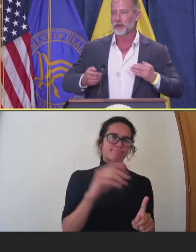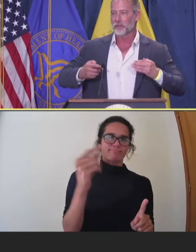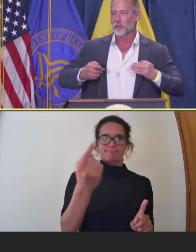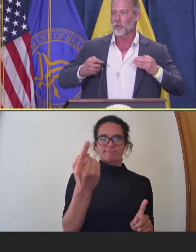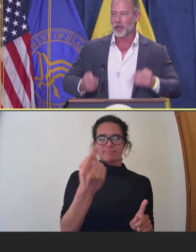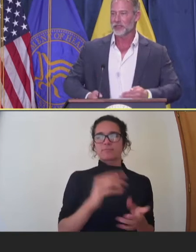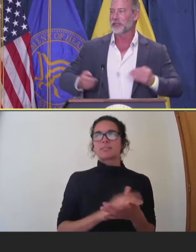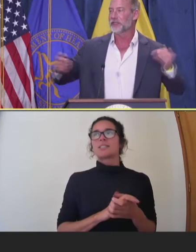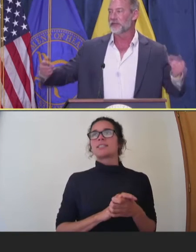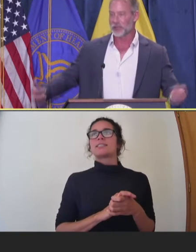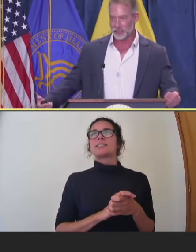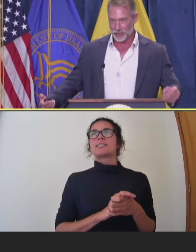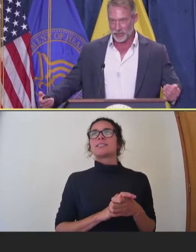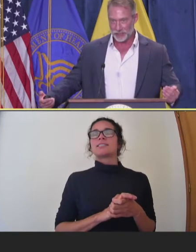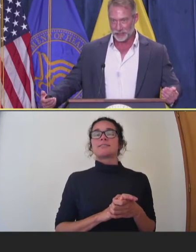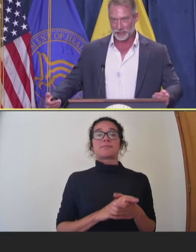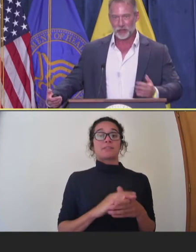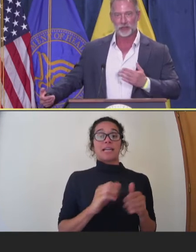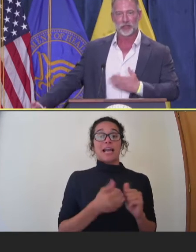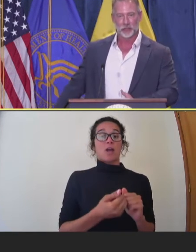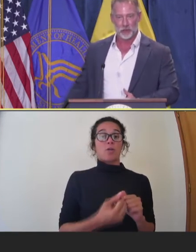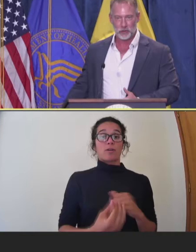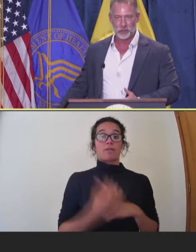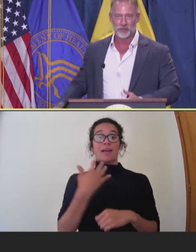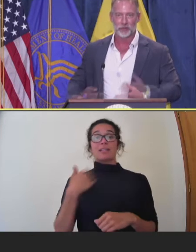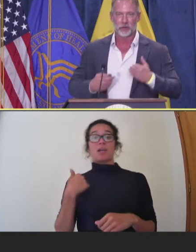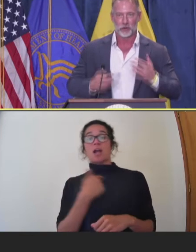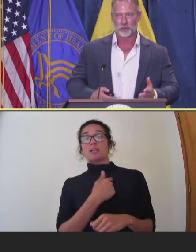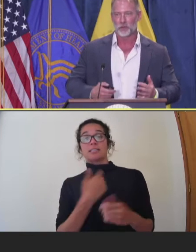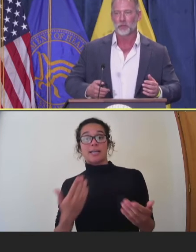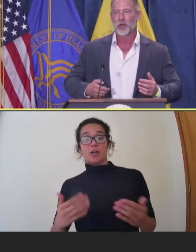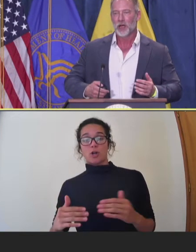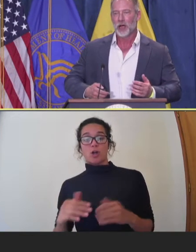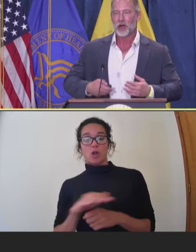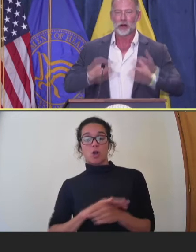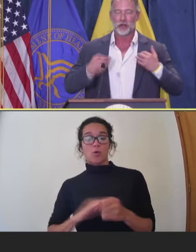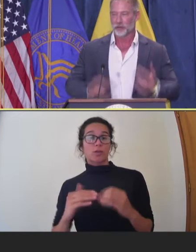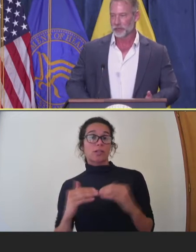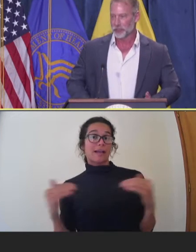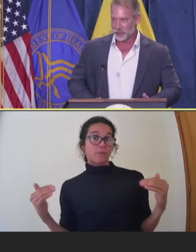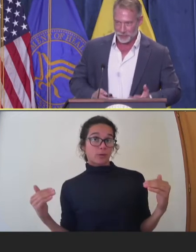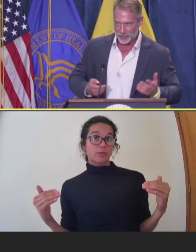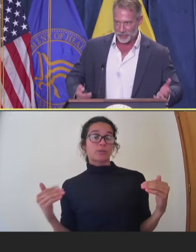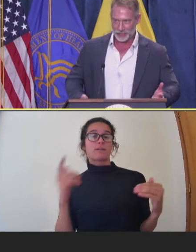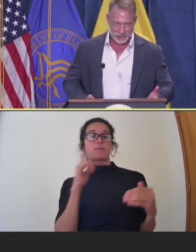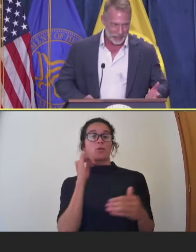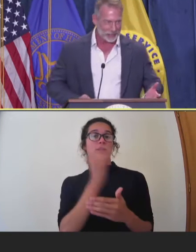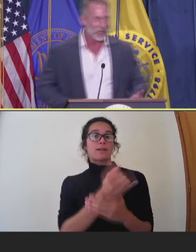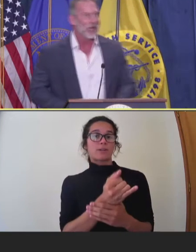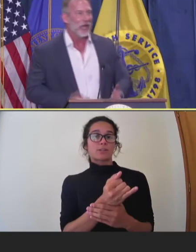the ways this affected us on at the local level in order for our intervention to make any sense.